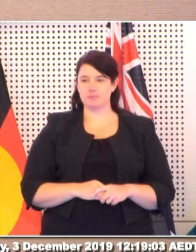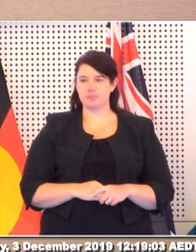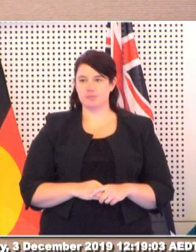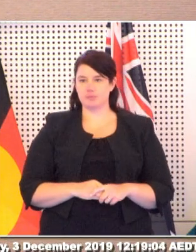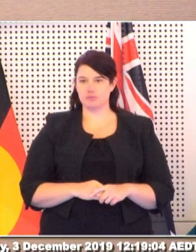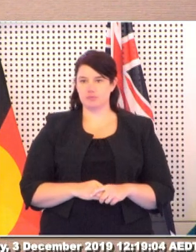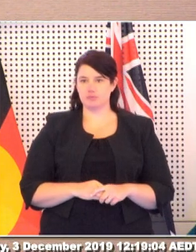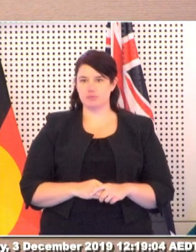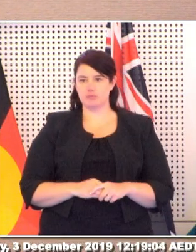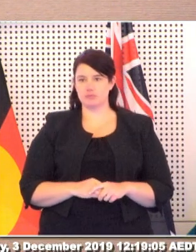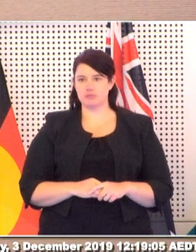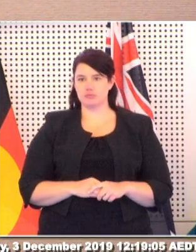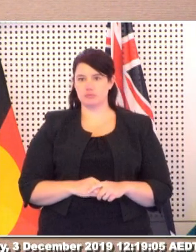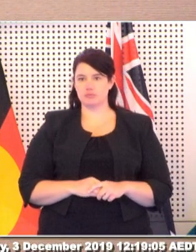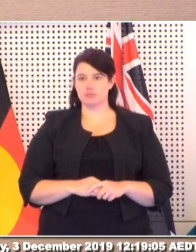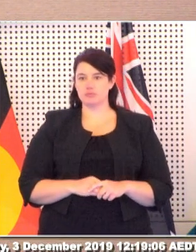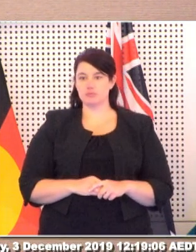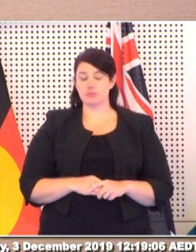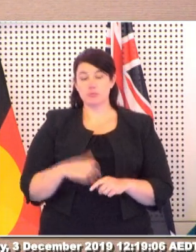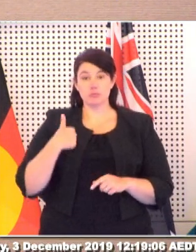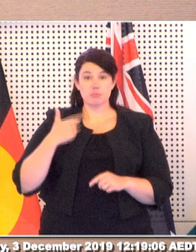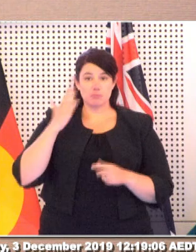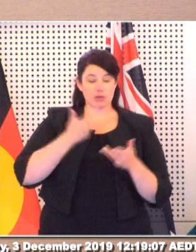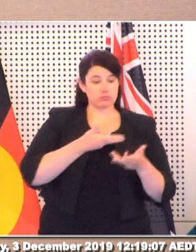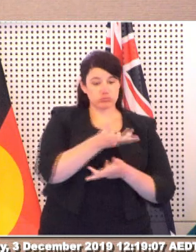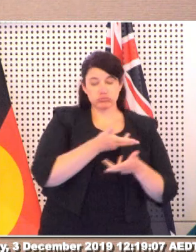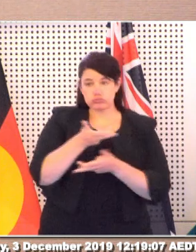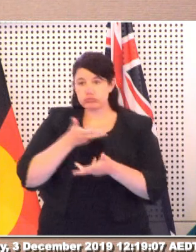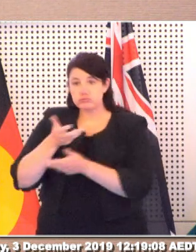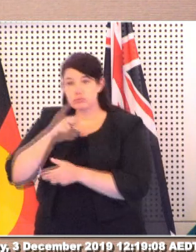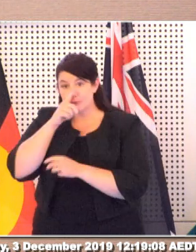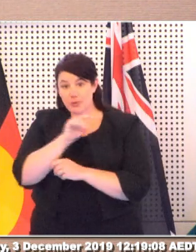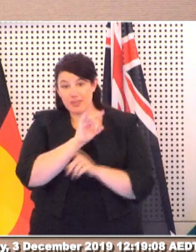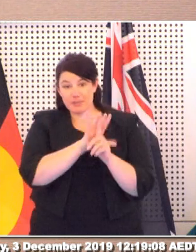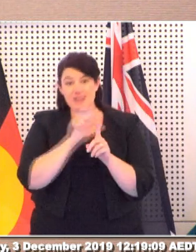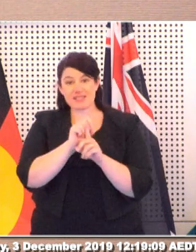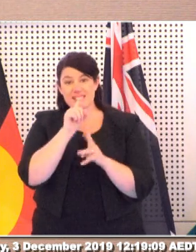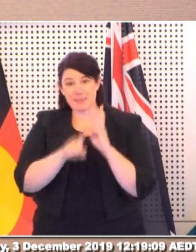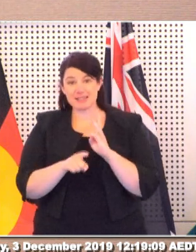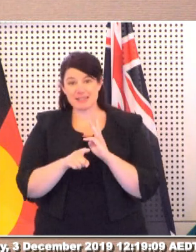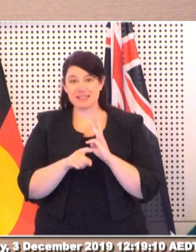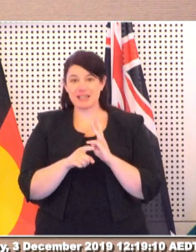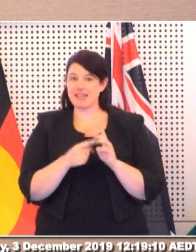of the people with disability who we’ve talked with in our research, those things are very relationally driven.